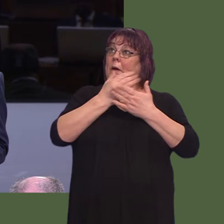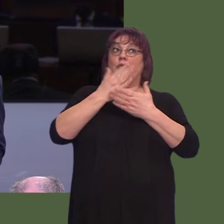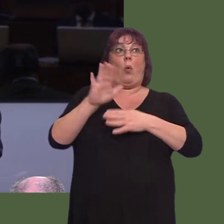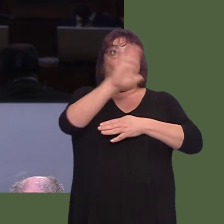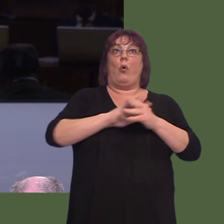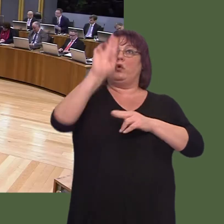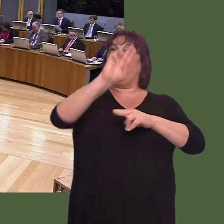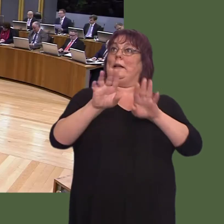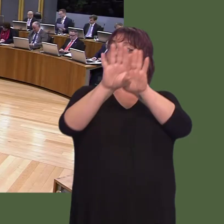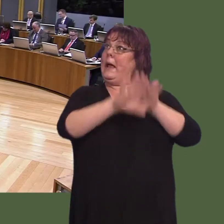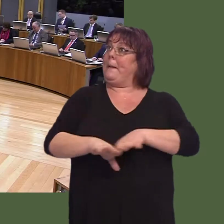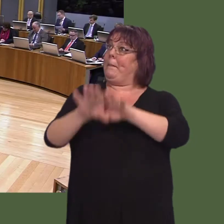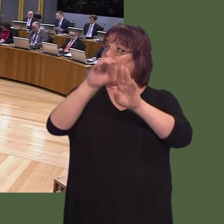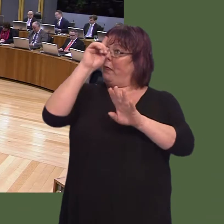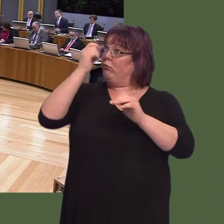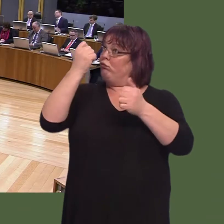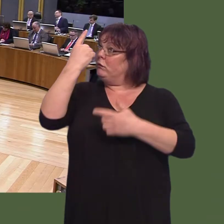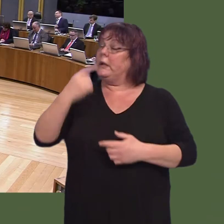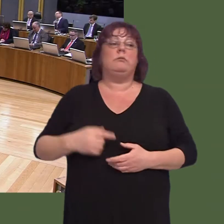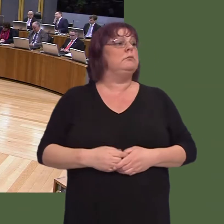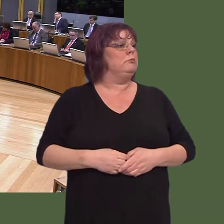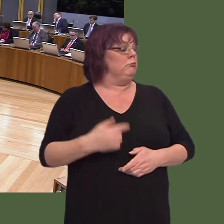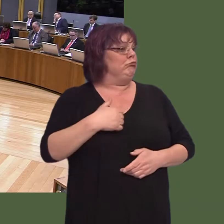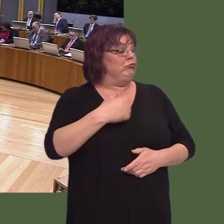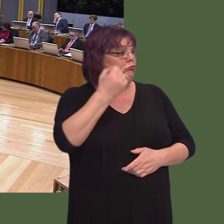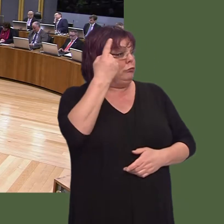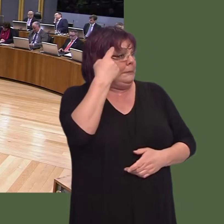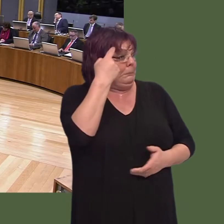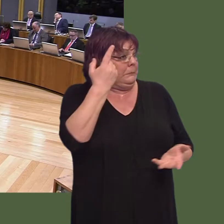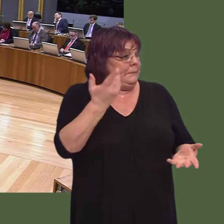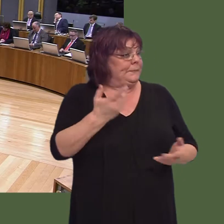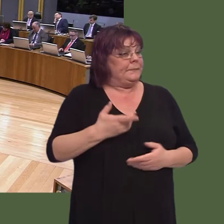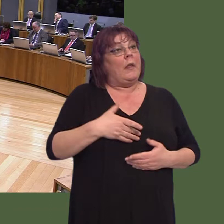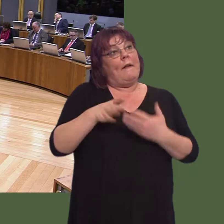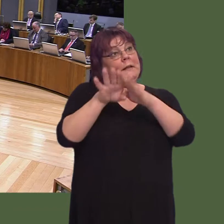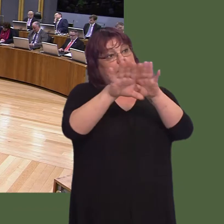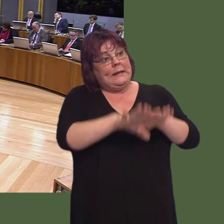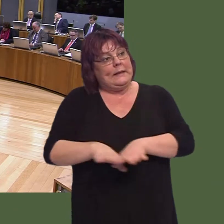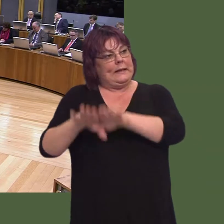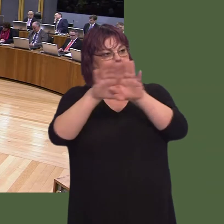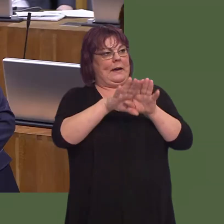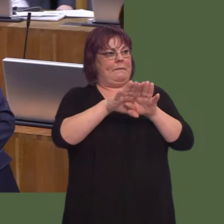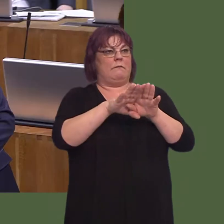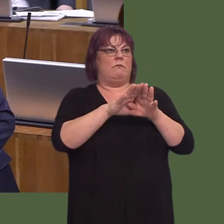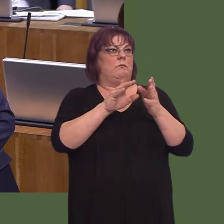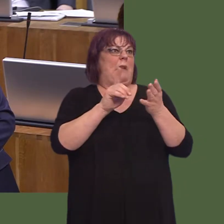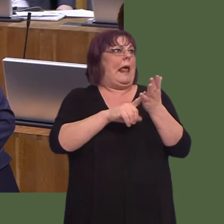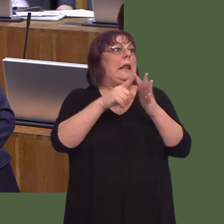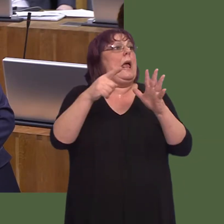Carwyn Jones AM: I think there is rationale in that. First of all, of course, it makes sense for there to be a standard system across a local